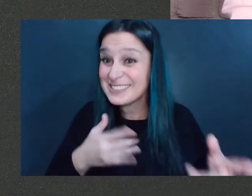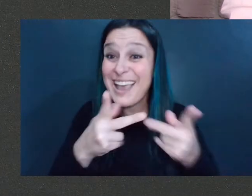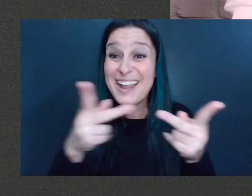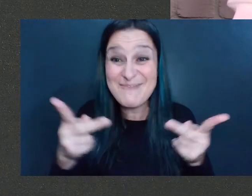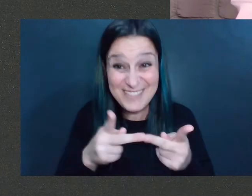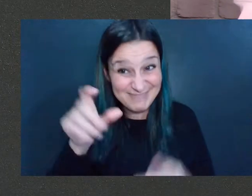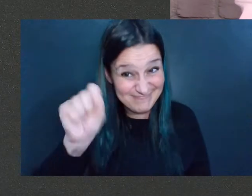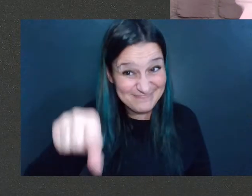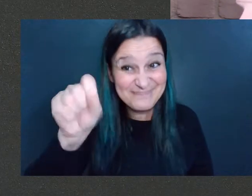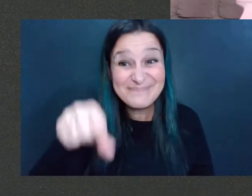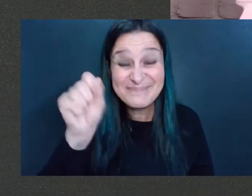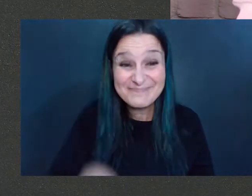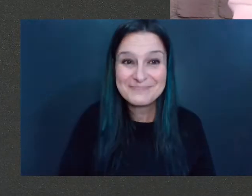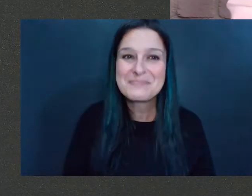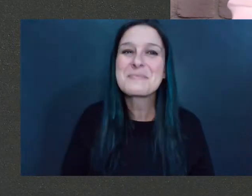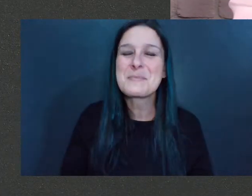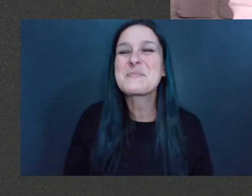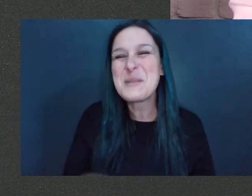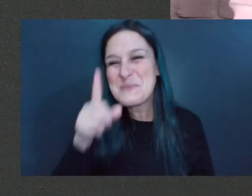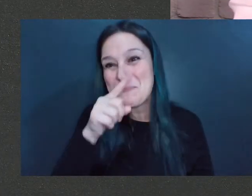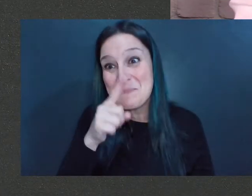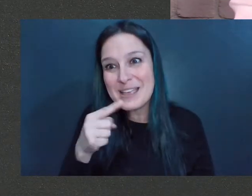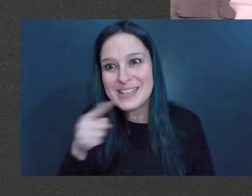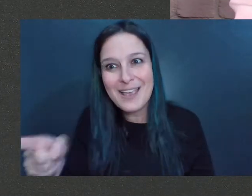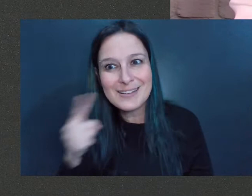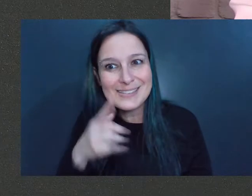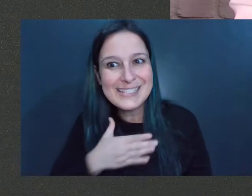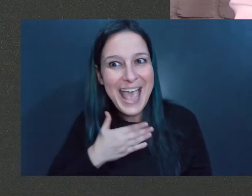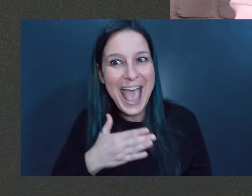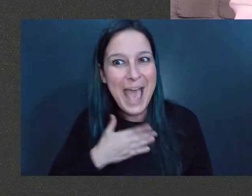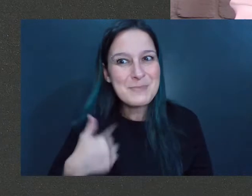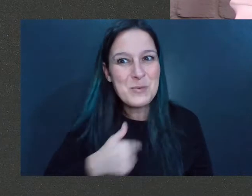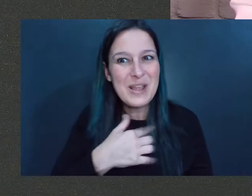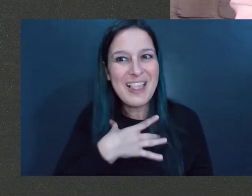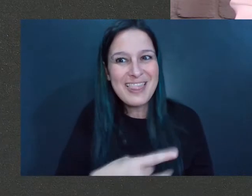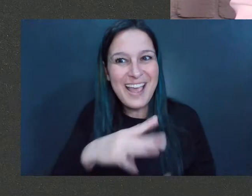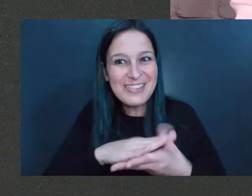Oh, yeah, yeah. He said, he's glad that we liked his story.